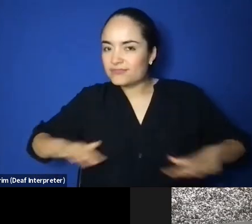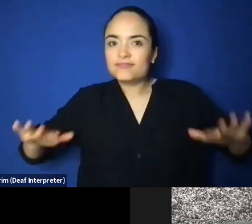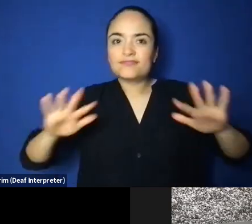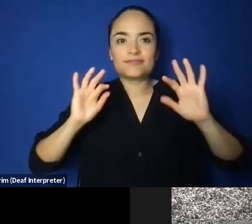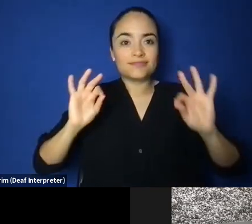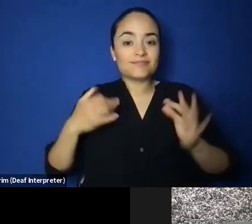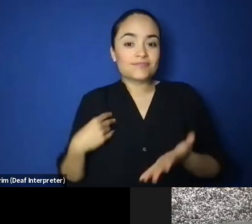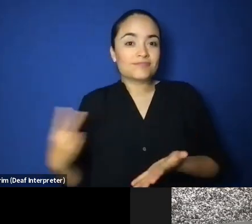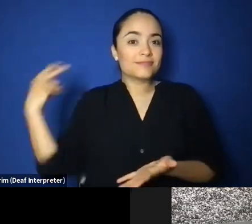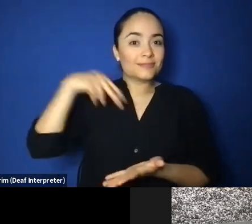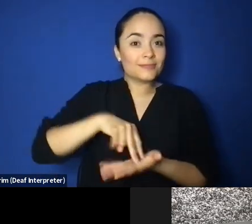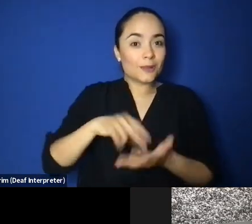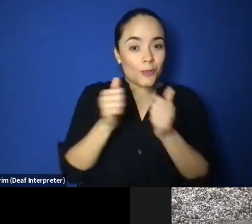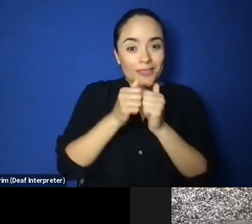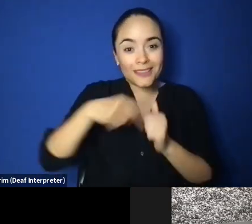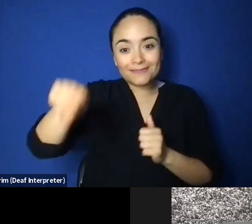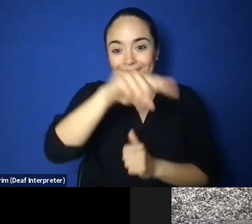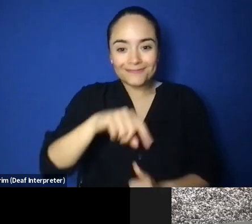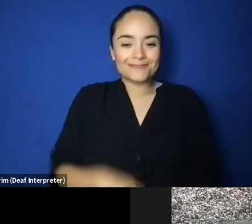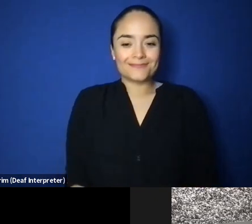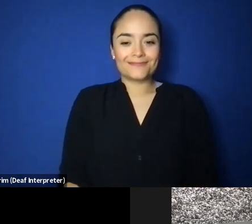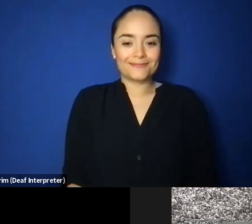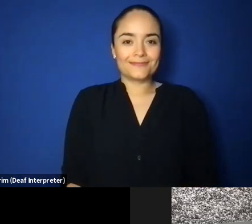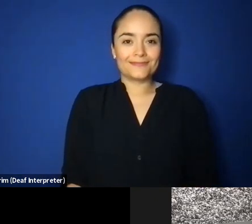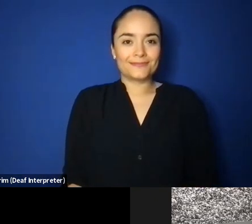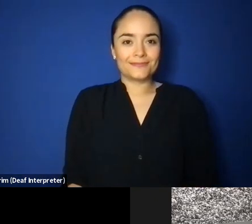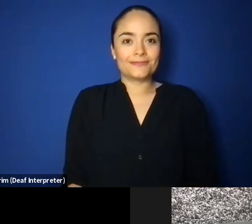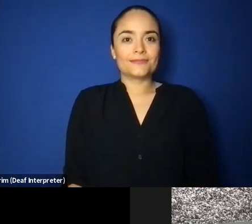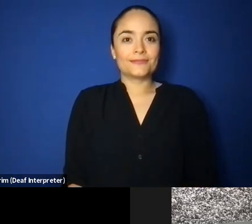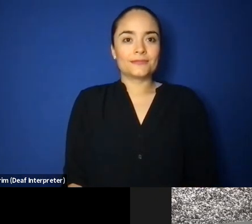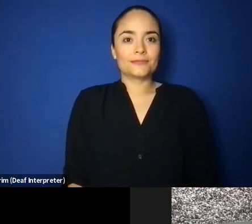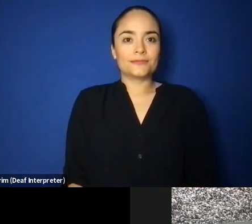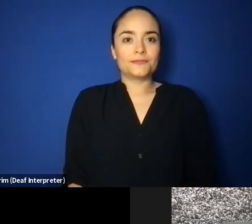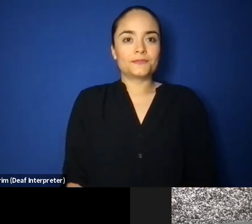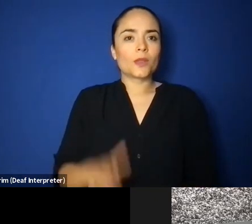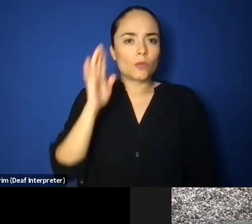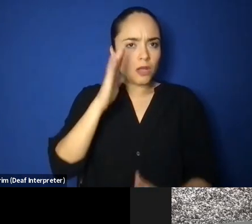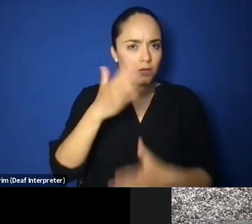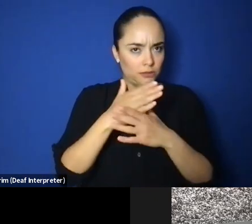Yeah, so I'm gonna share my dance style, and I'll talk a bit through that, and so